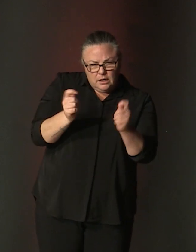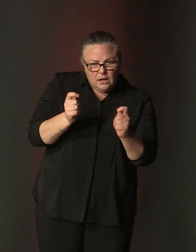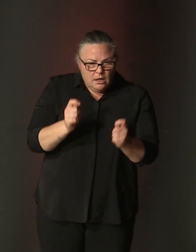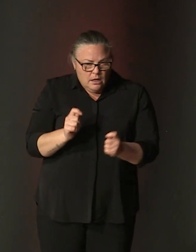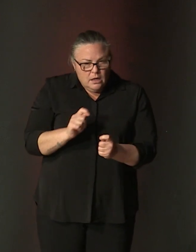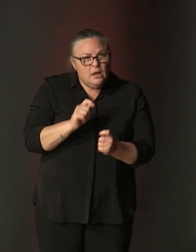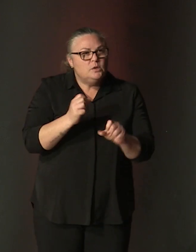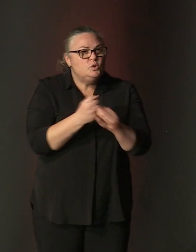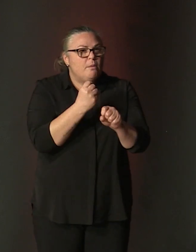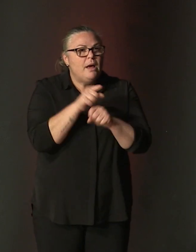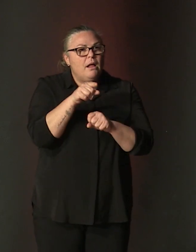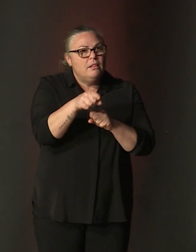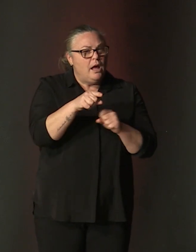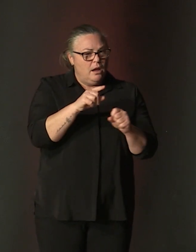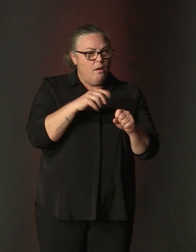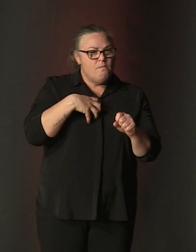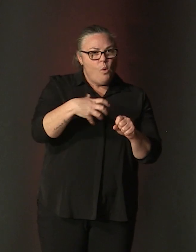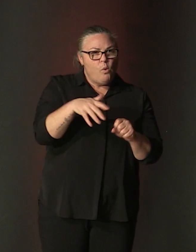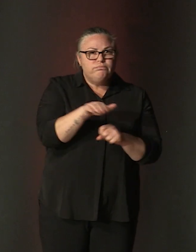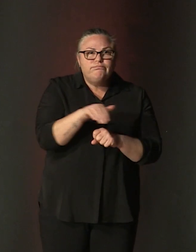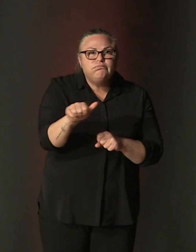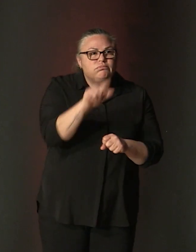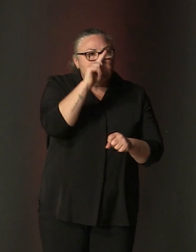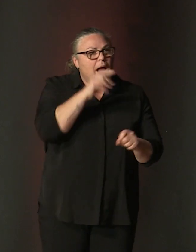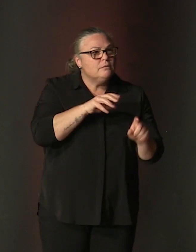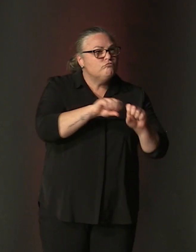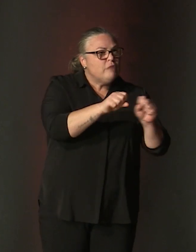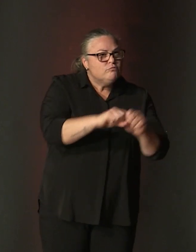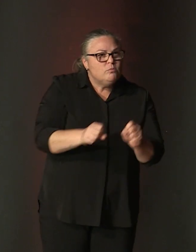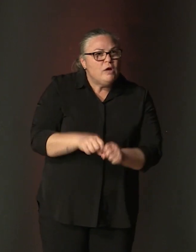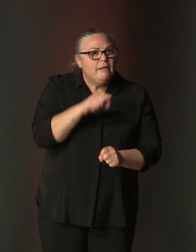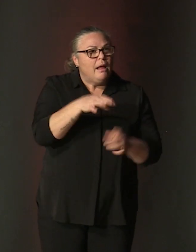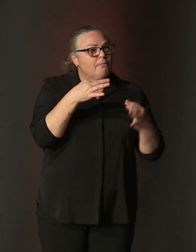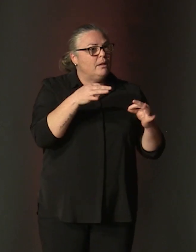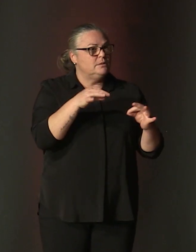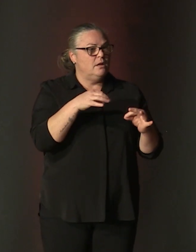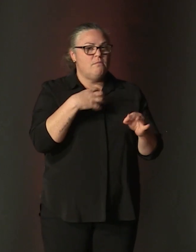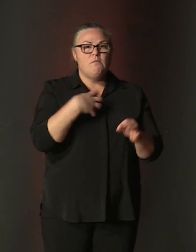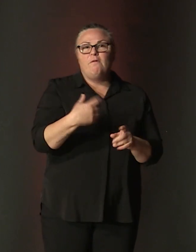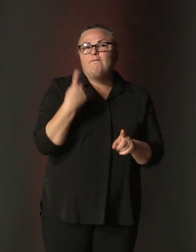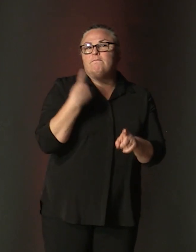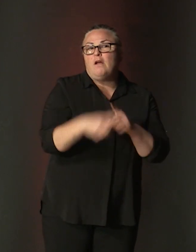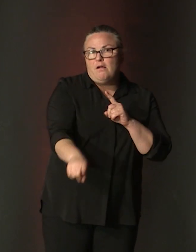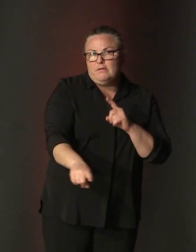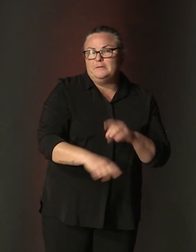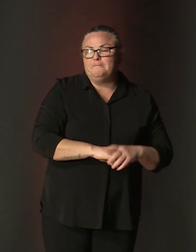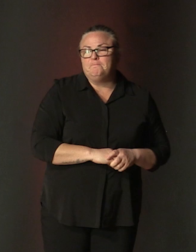a little bit there to make them more efficient so they can break down plastic even faster.